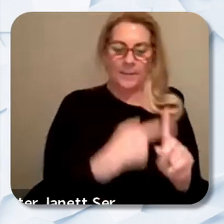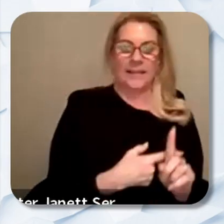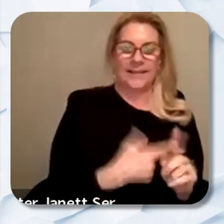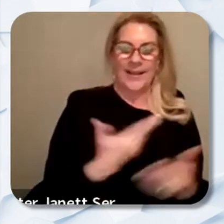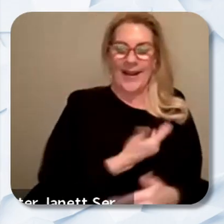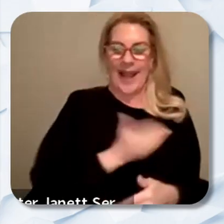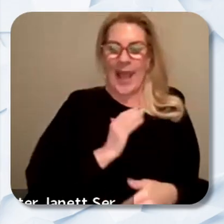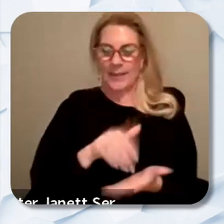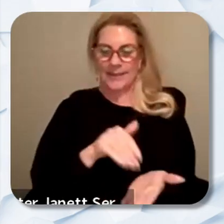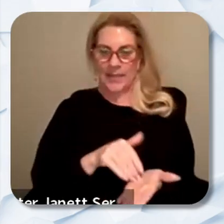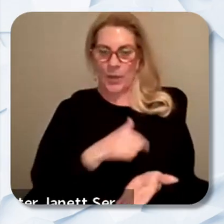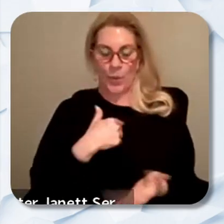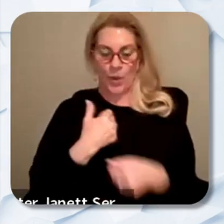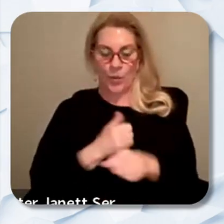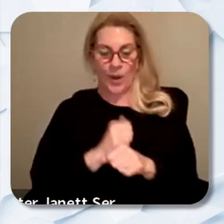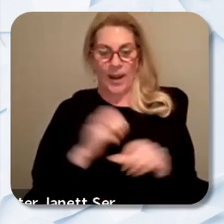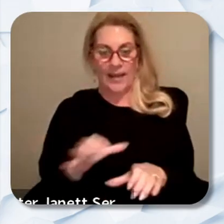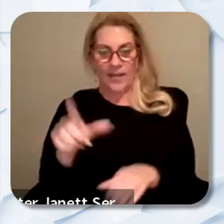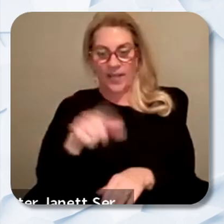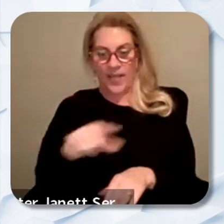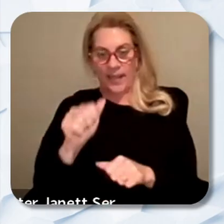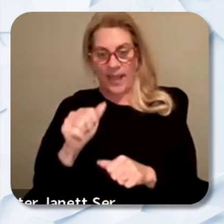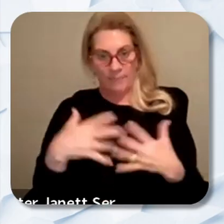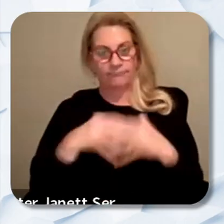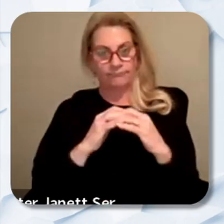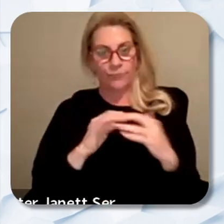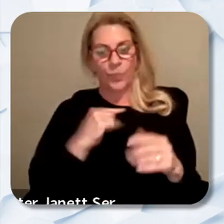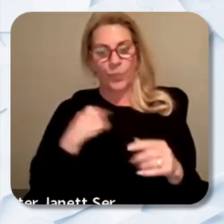So we we did is we created activities that they can implement that we use you know again everyone